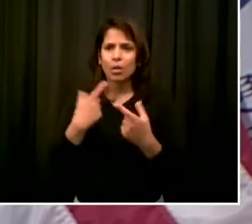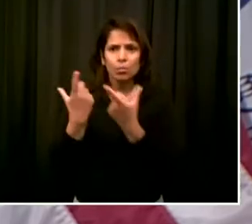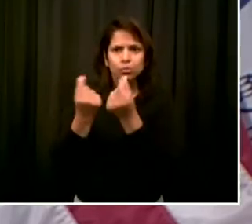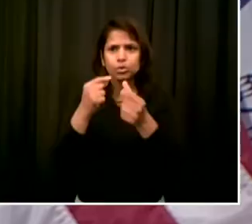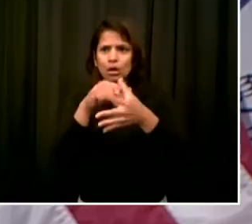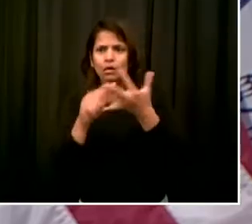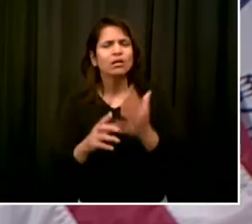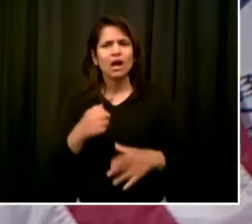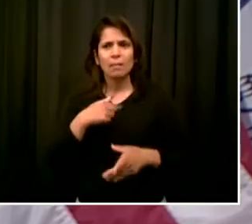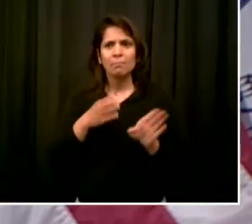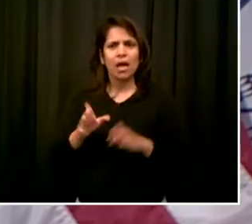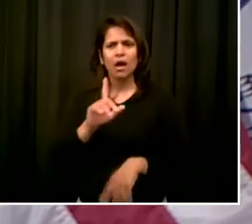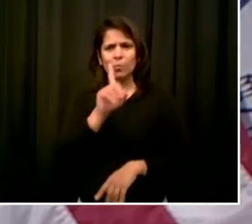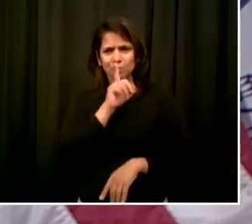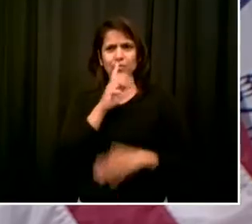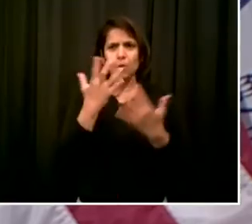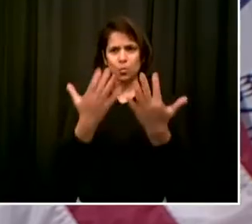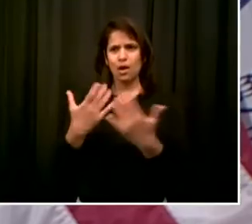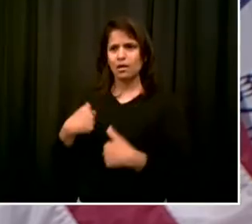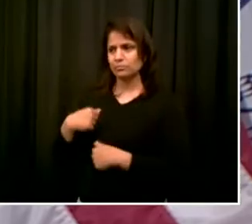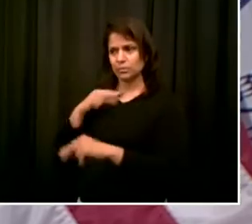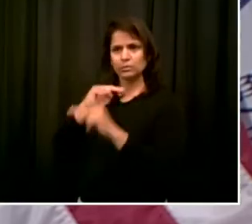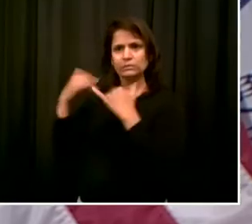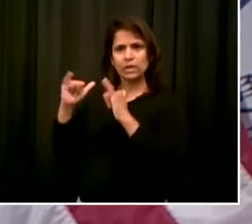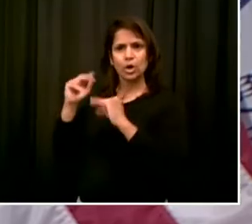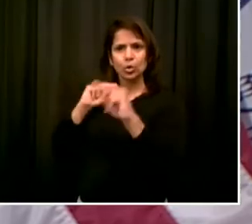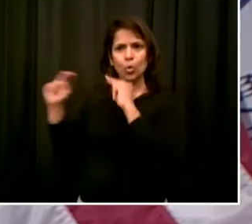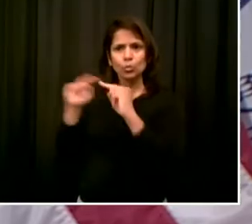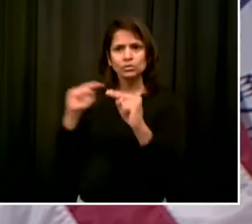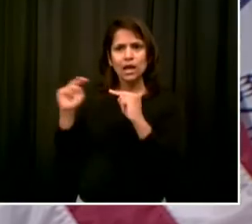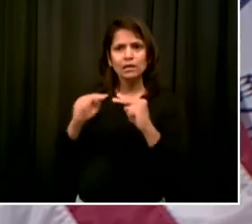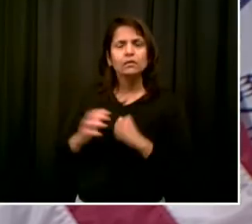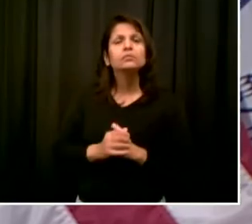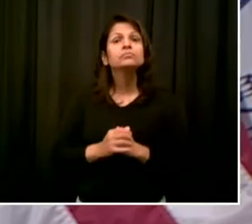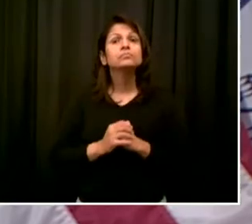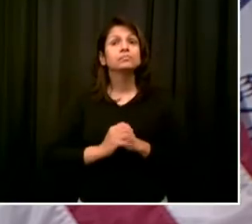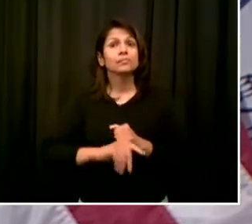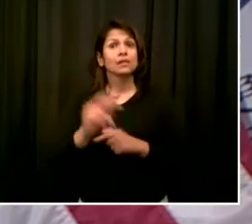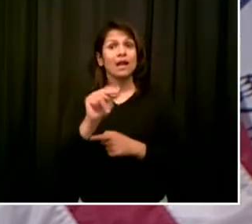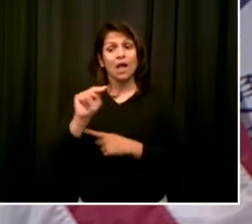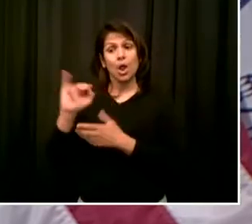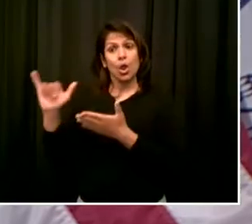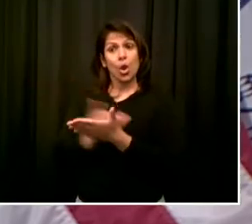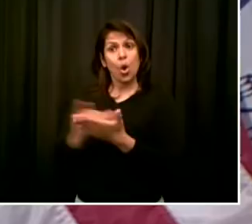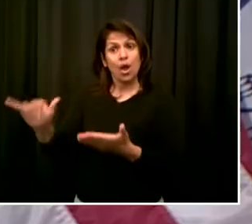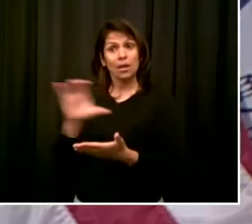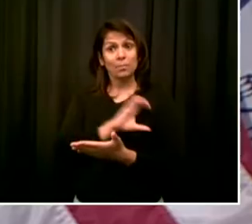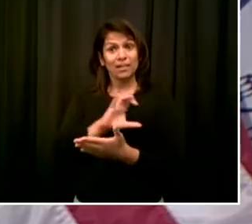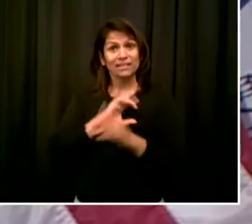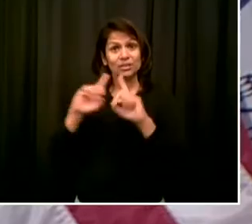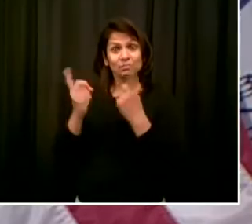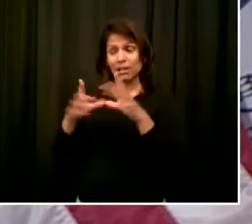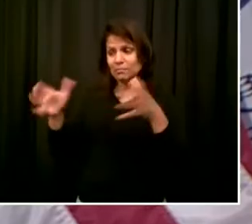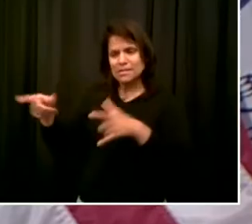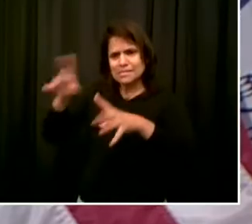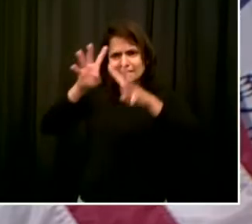ASKED FOR REDEPLMOYENTS AND FOR EVERY CONCEIVABLE Y WATO DO THINGSF233QQ)ENTLY AND